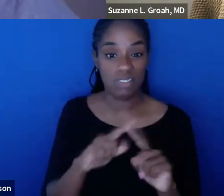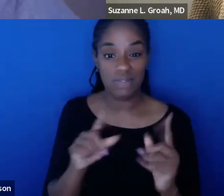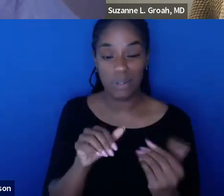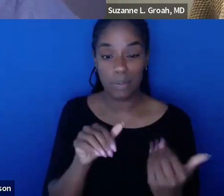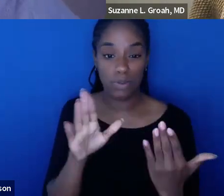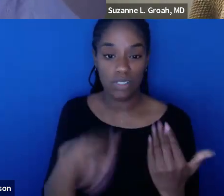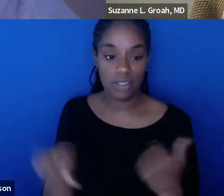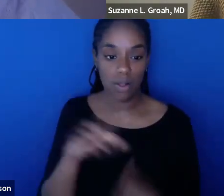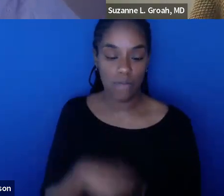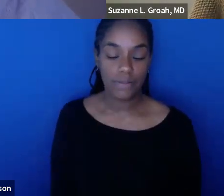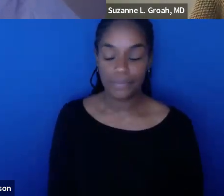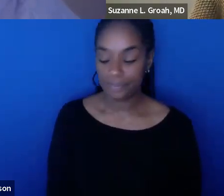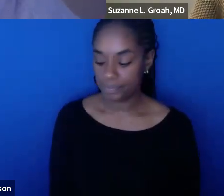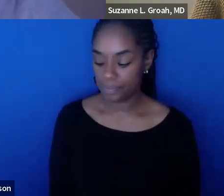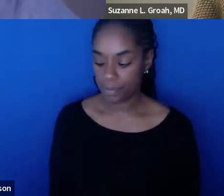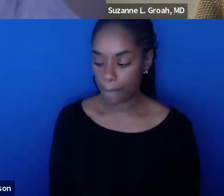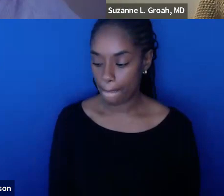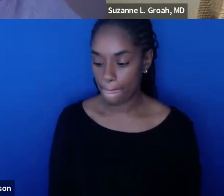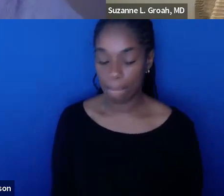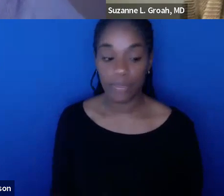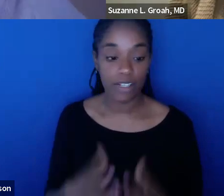There's a lot of stuff going on in that regard.